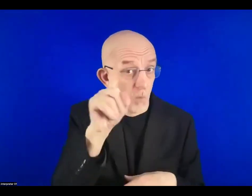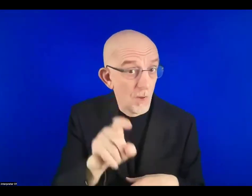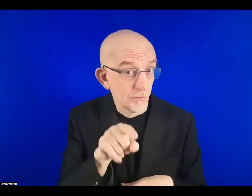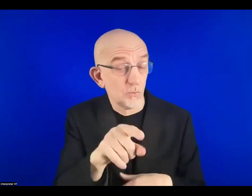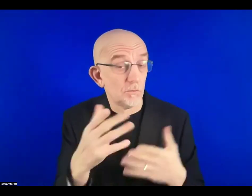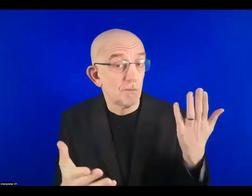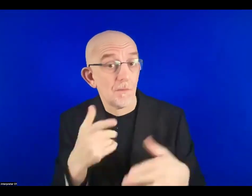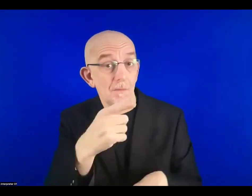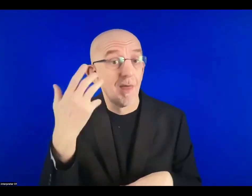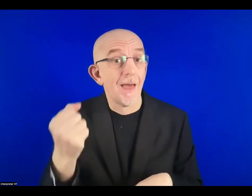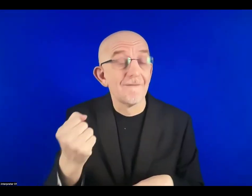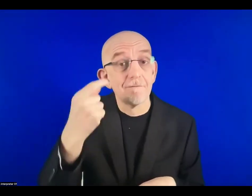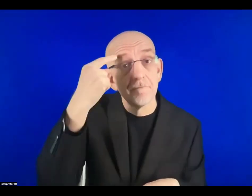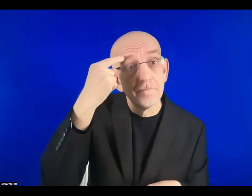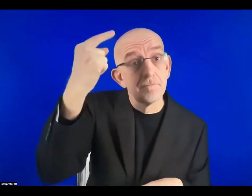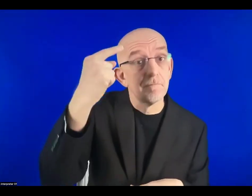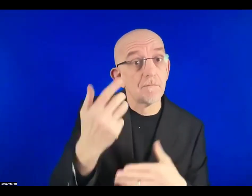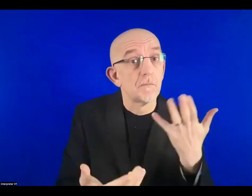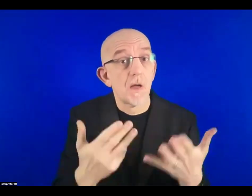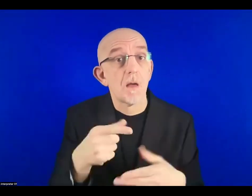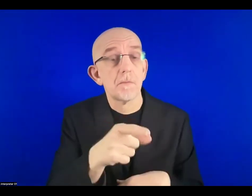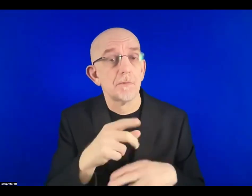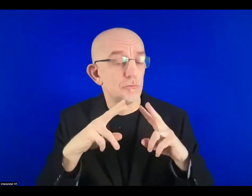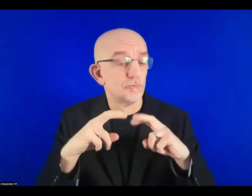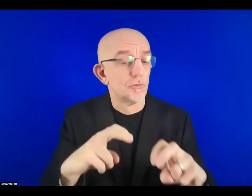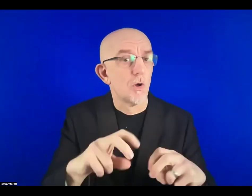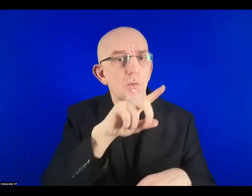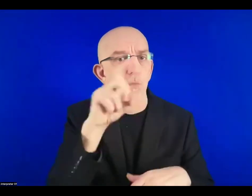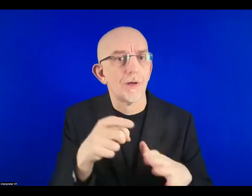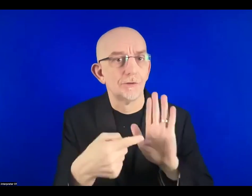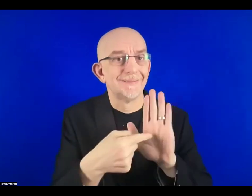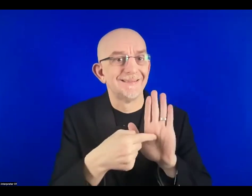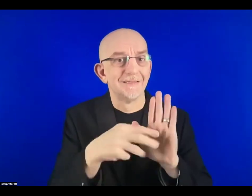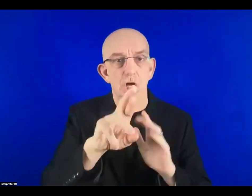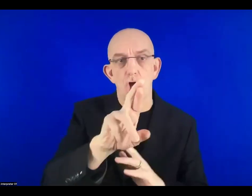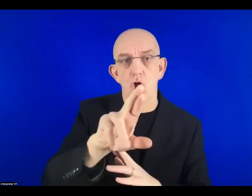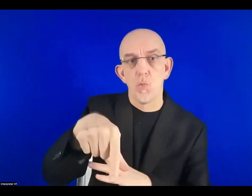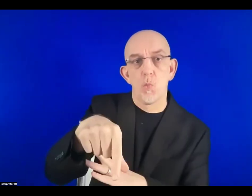have to demonstrate that you know the existing literature and you have a feasible